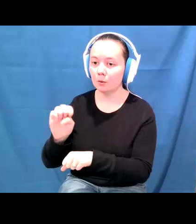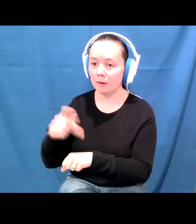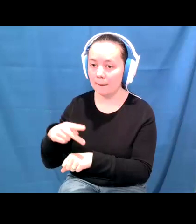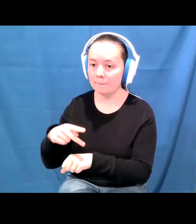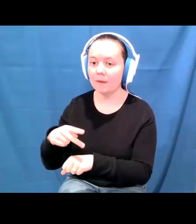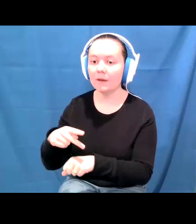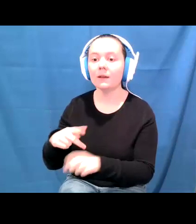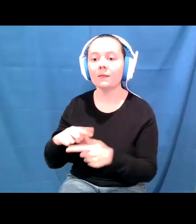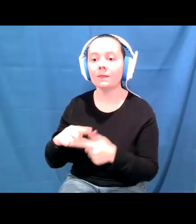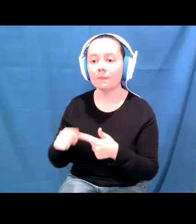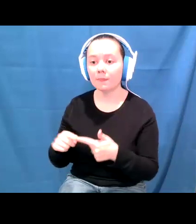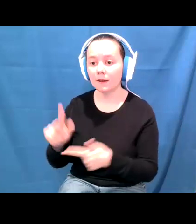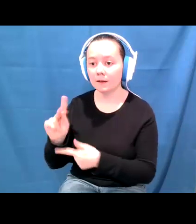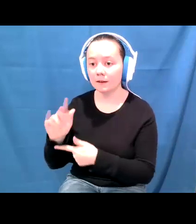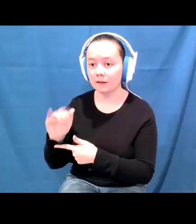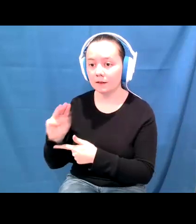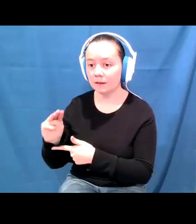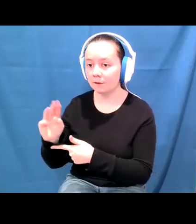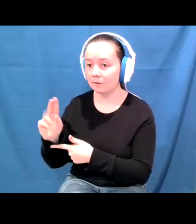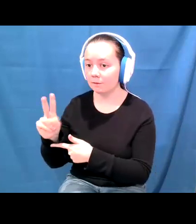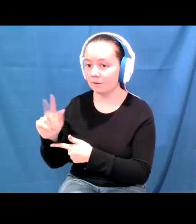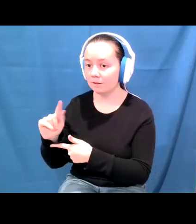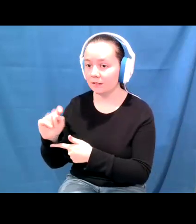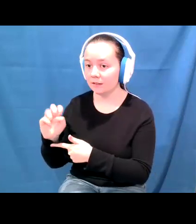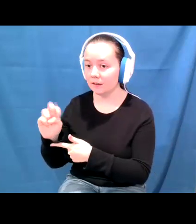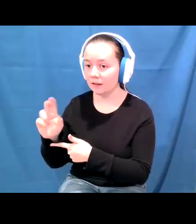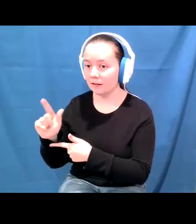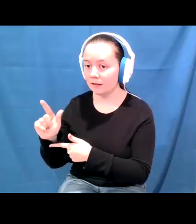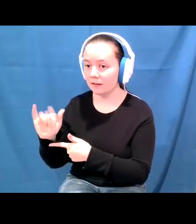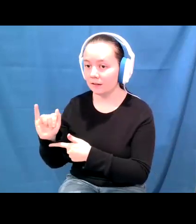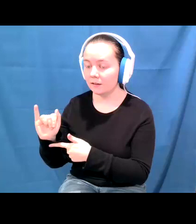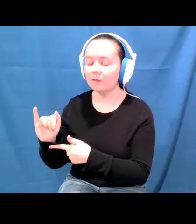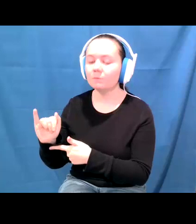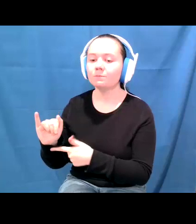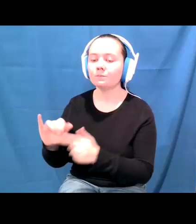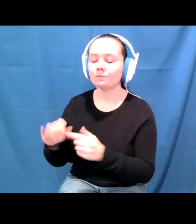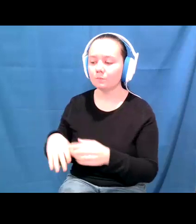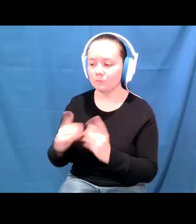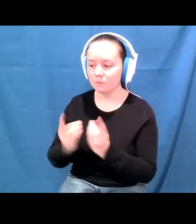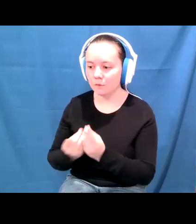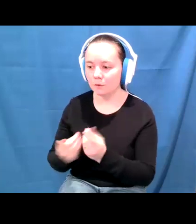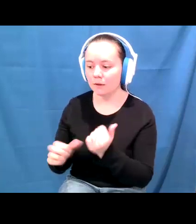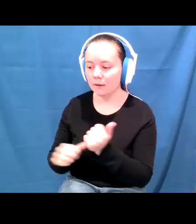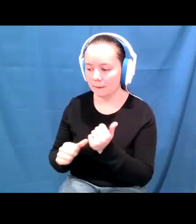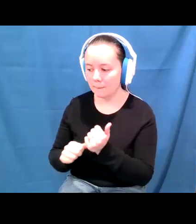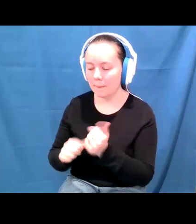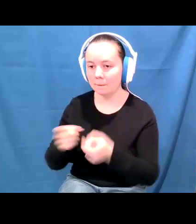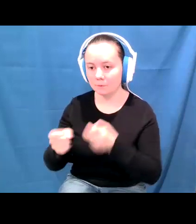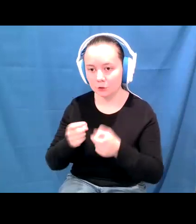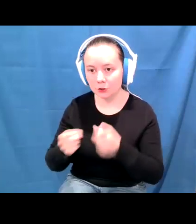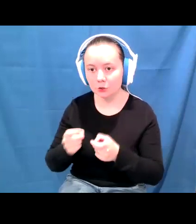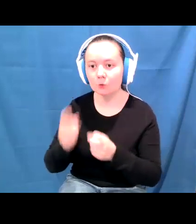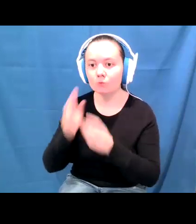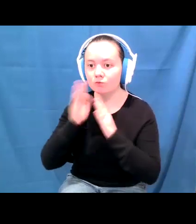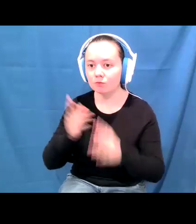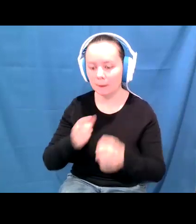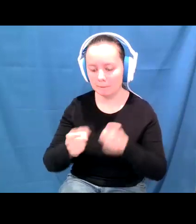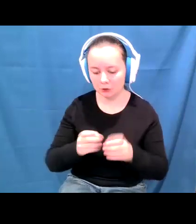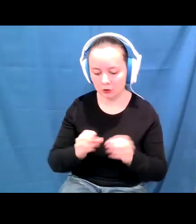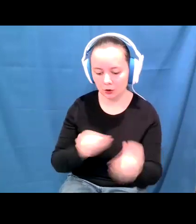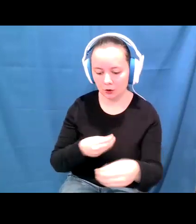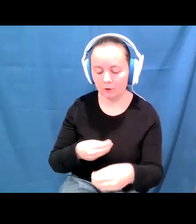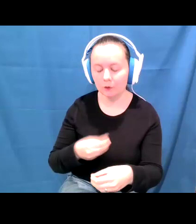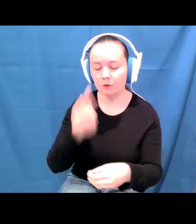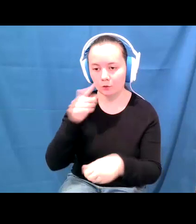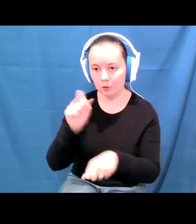who is the in the office of the administrator in the Department of Labor's Employment and Training Administration Office of Workforce Development.